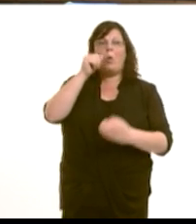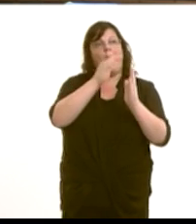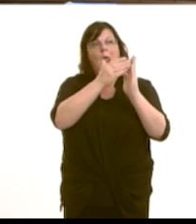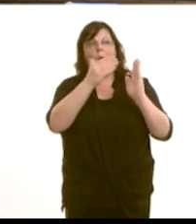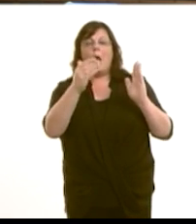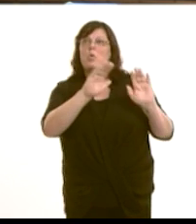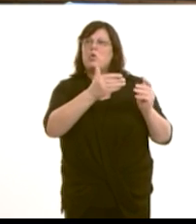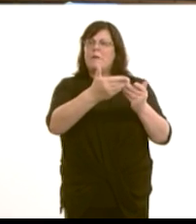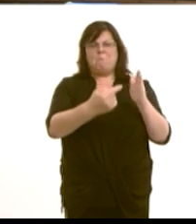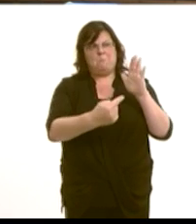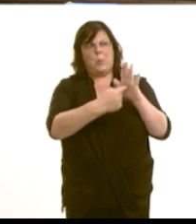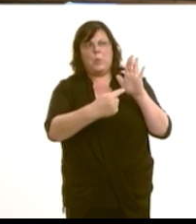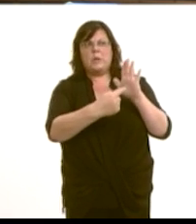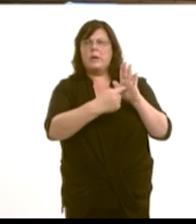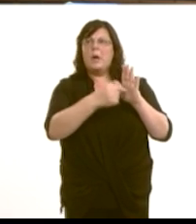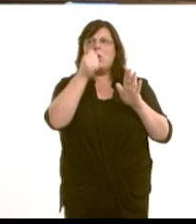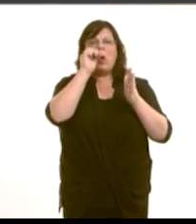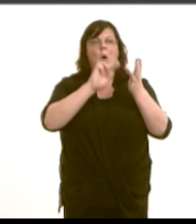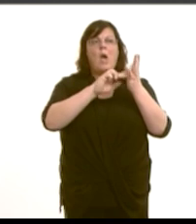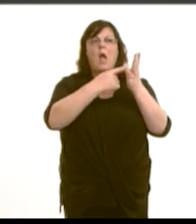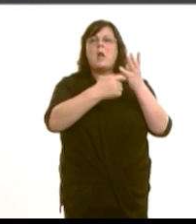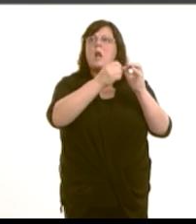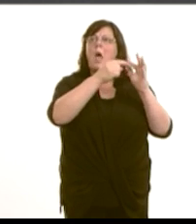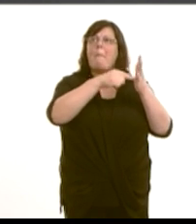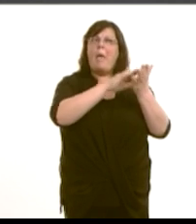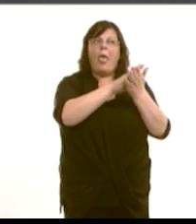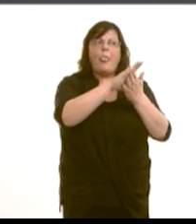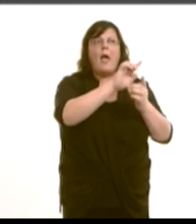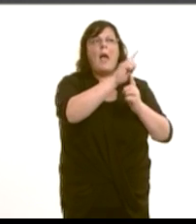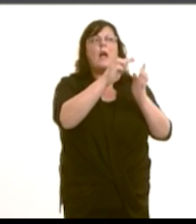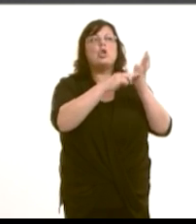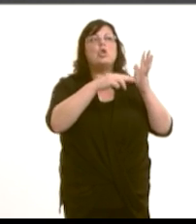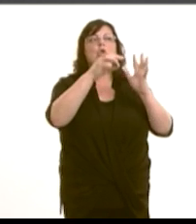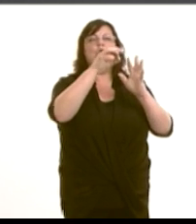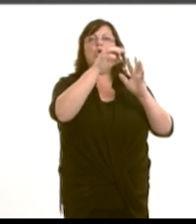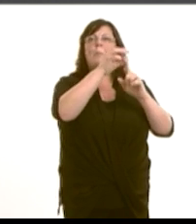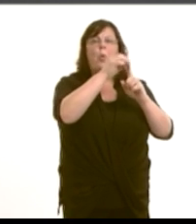asset, so much so that, in Narberth, and also in Newport in Pembrokeshire, local communities